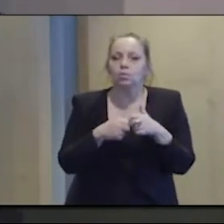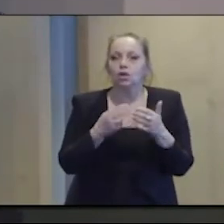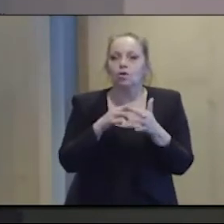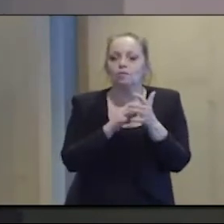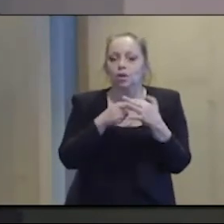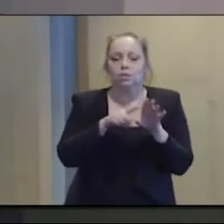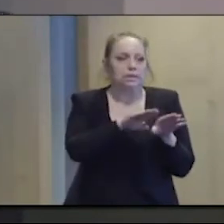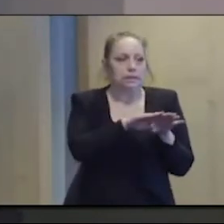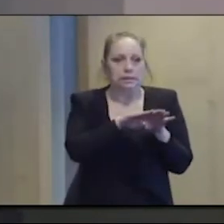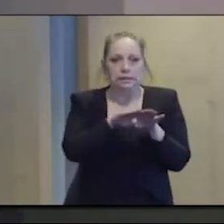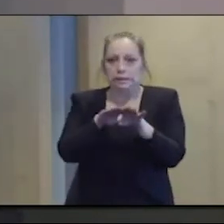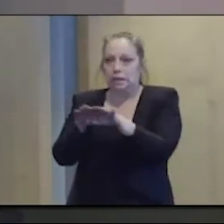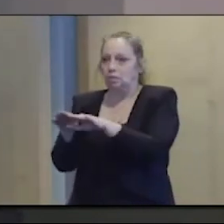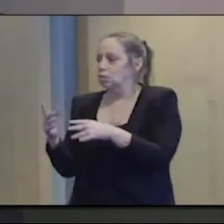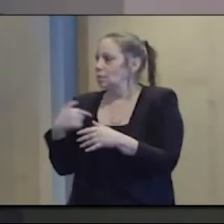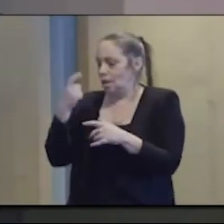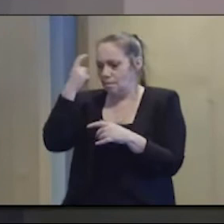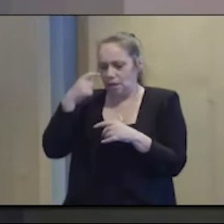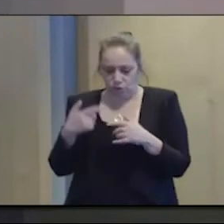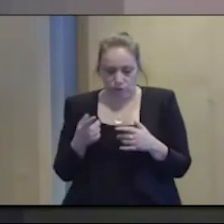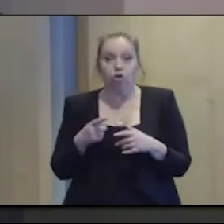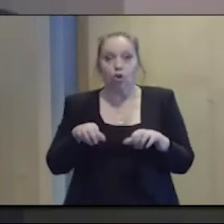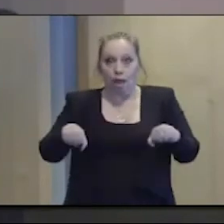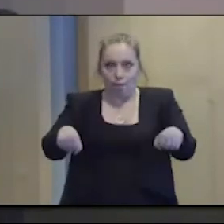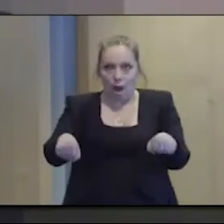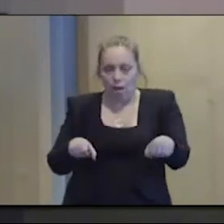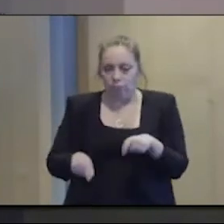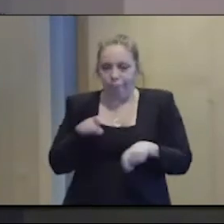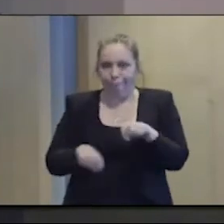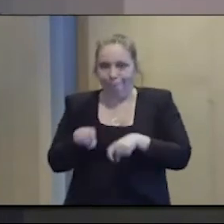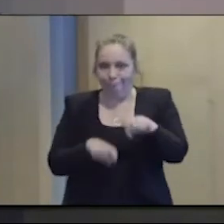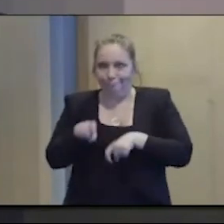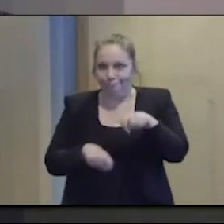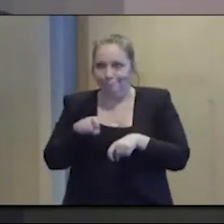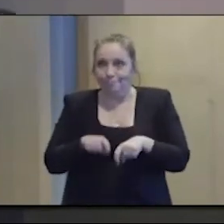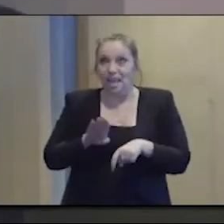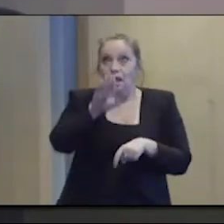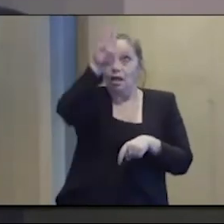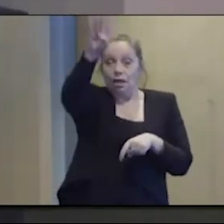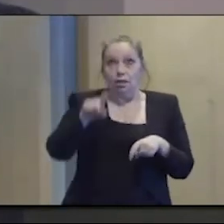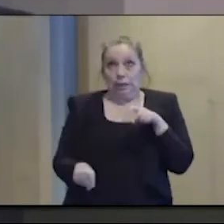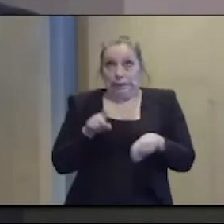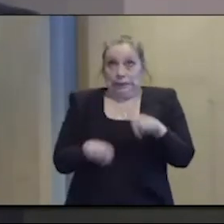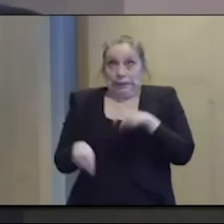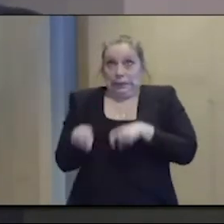you can imagine you're you're pedaling a bike if you want to go up hill you start pedaling faster